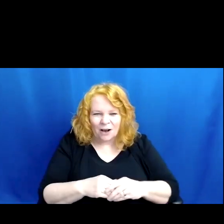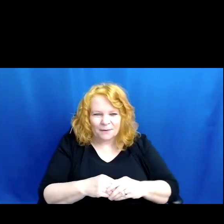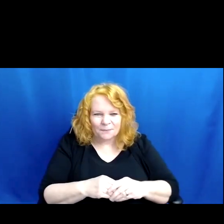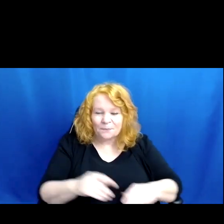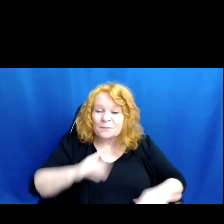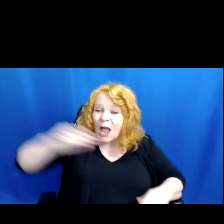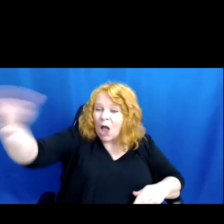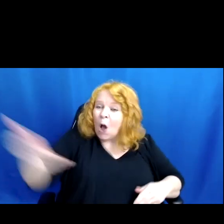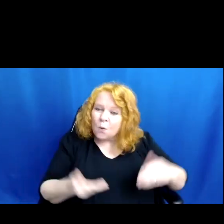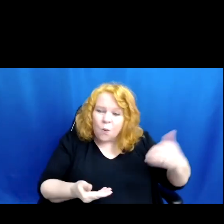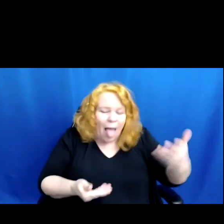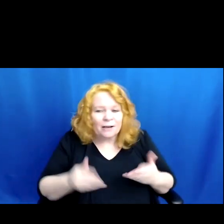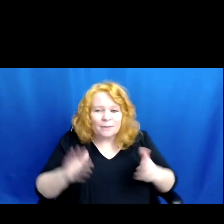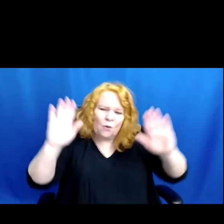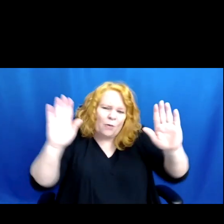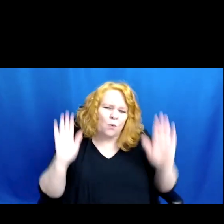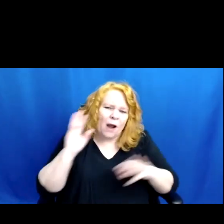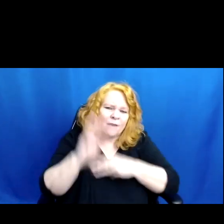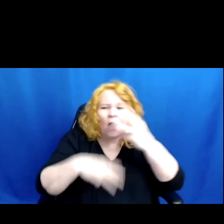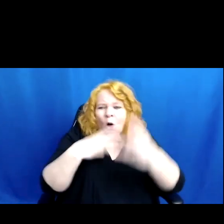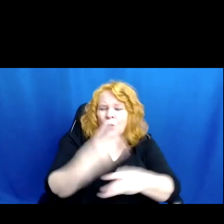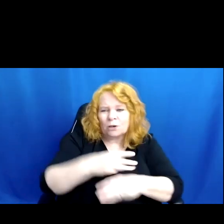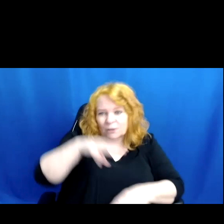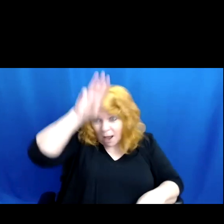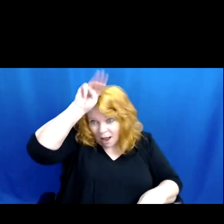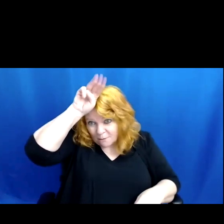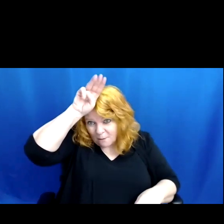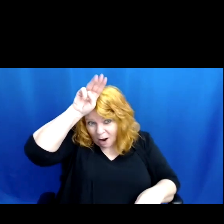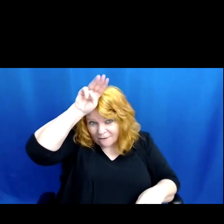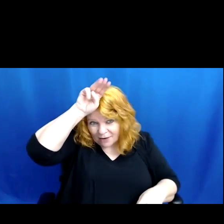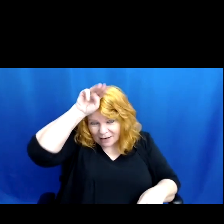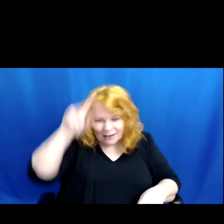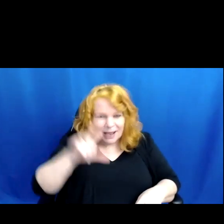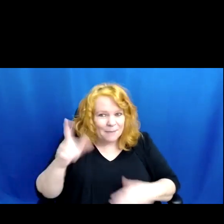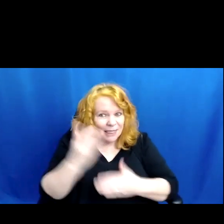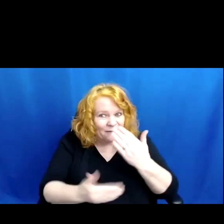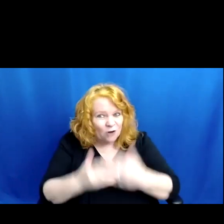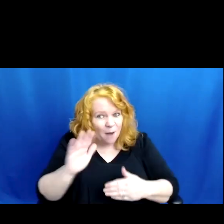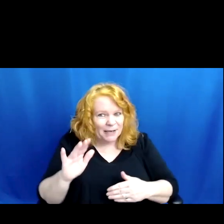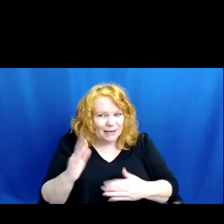Welcome to the wonderful world of Marvin. I put my left arm in and wiggle my fingers.